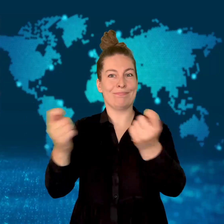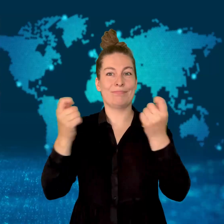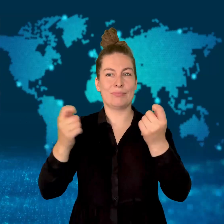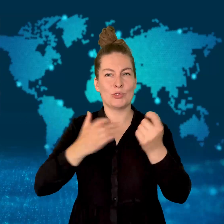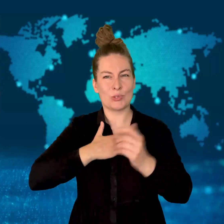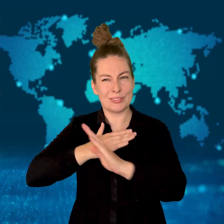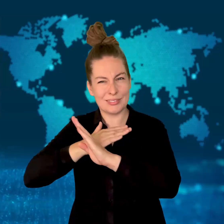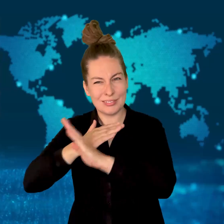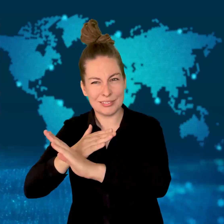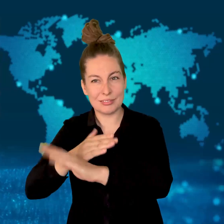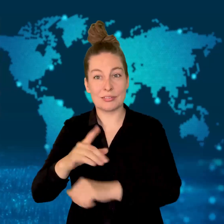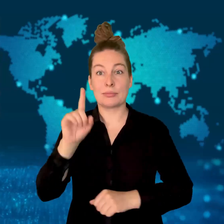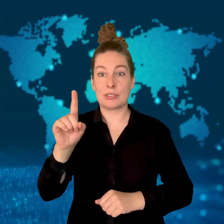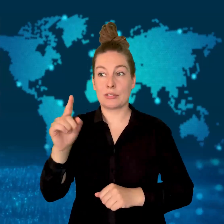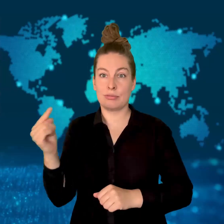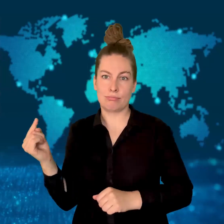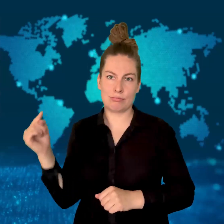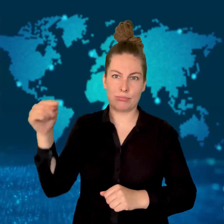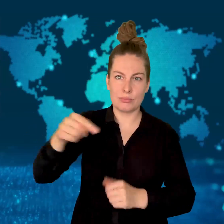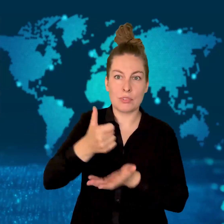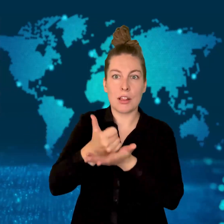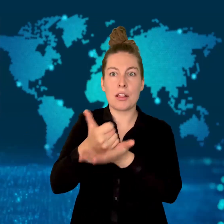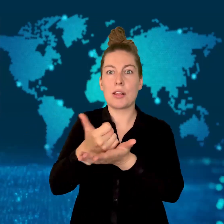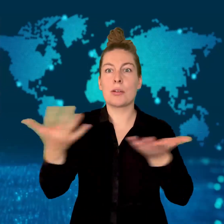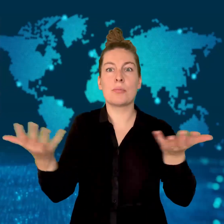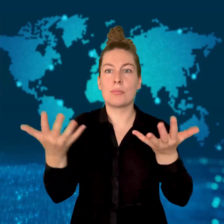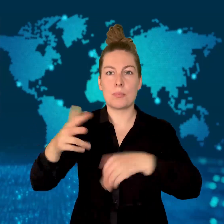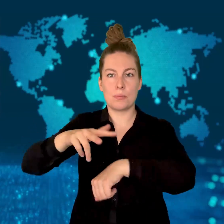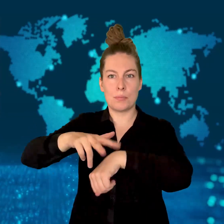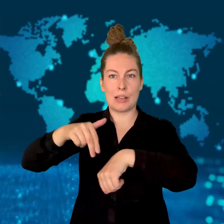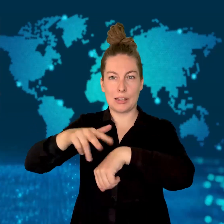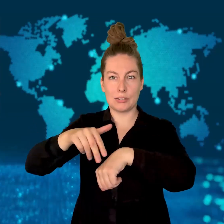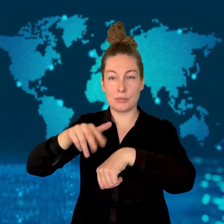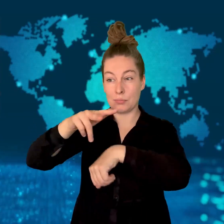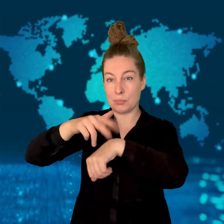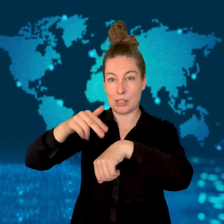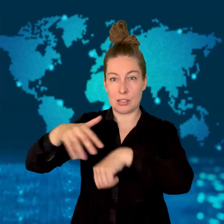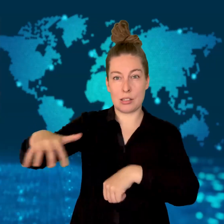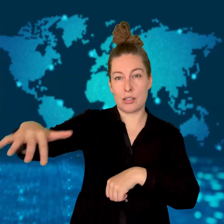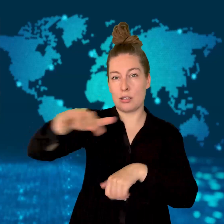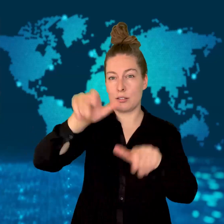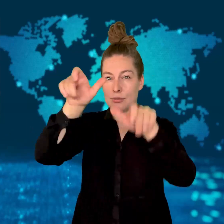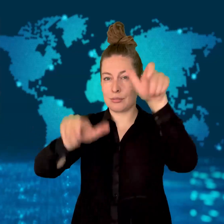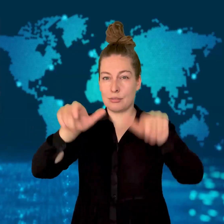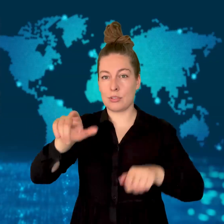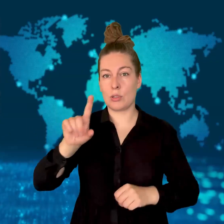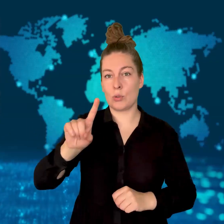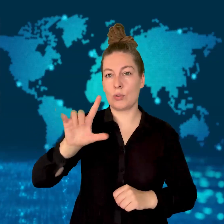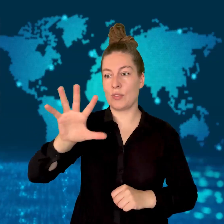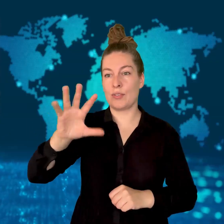the Dongseongno district they were to set up.